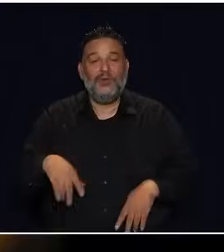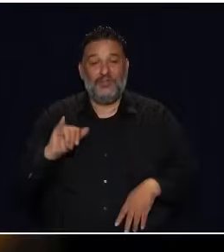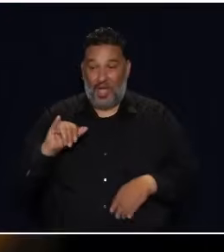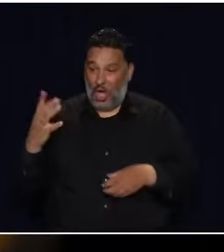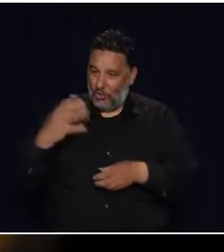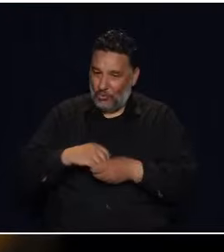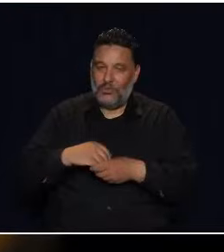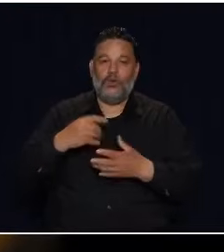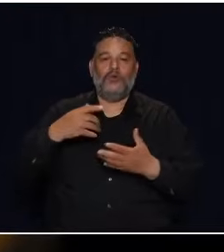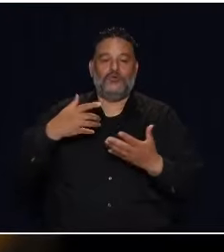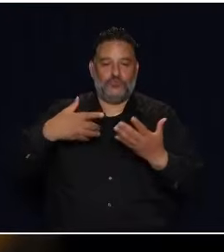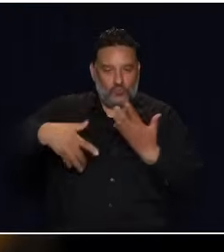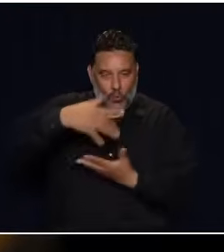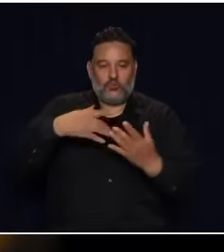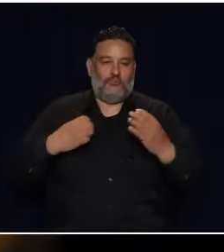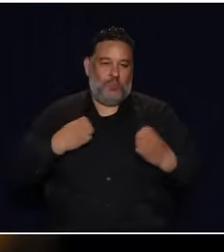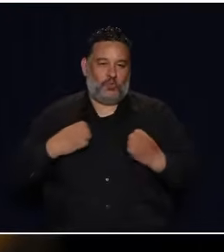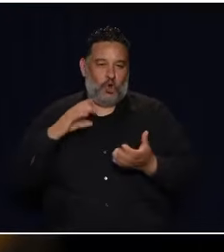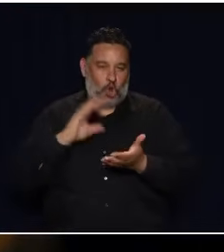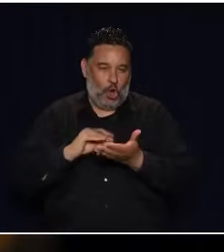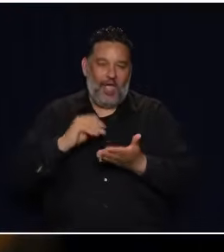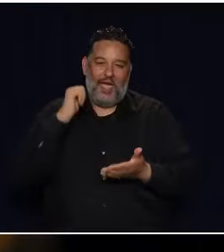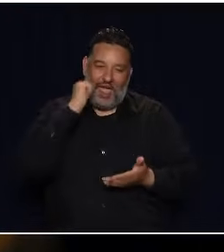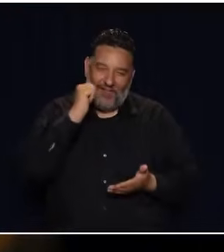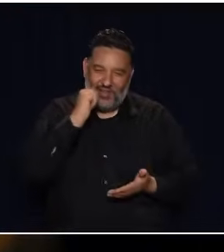AND HAVE HIGH OUTCOMES, WE